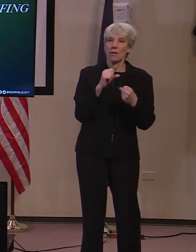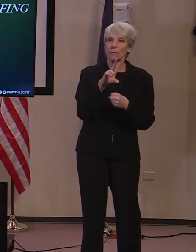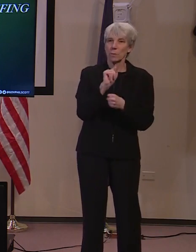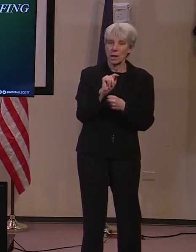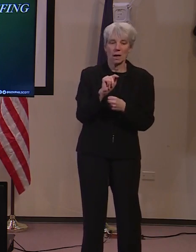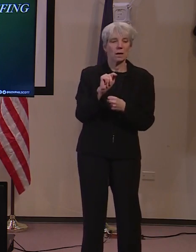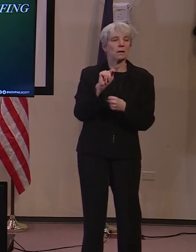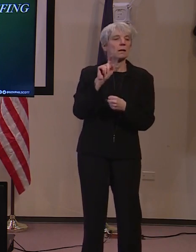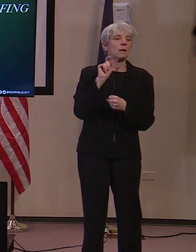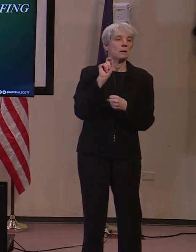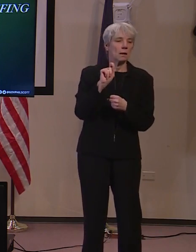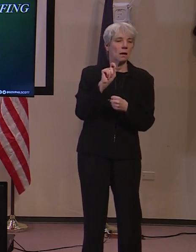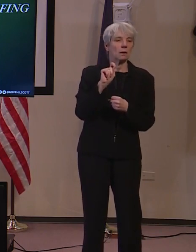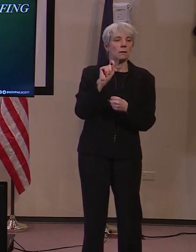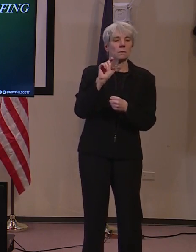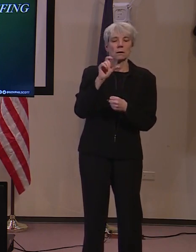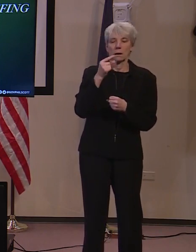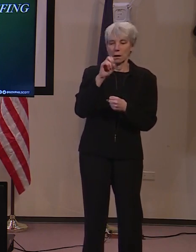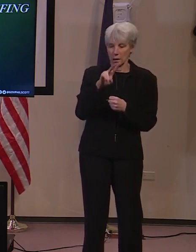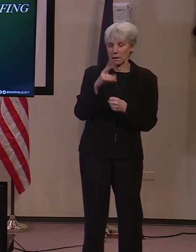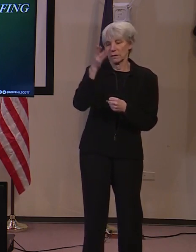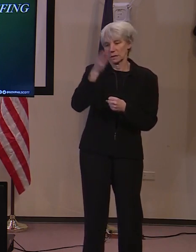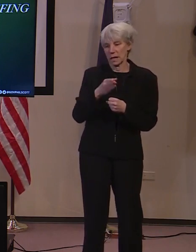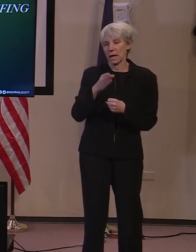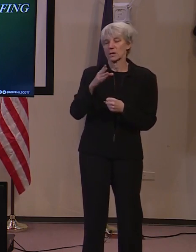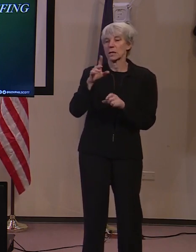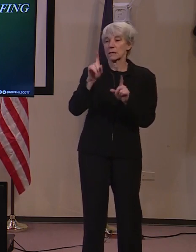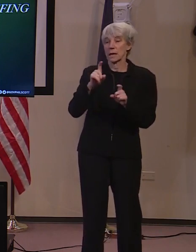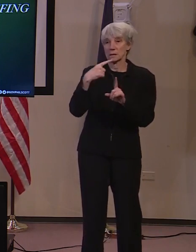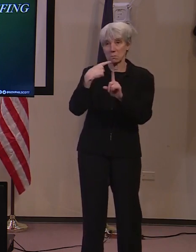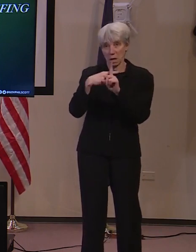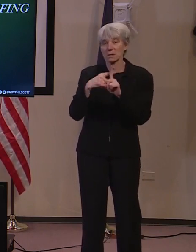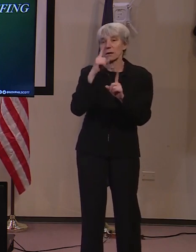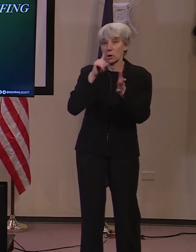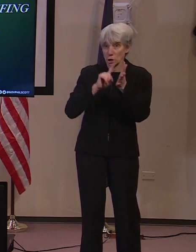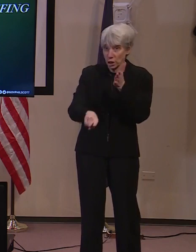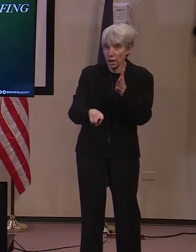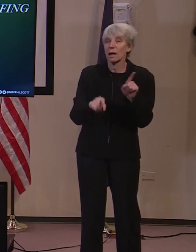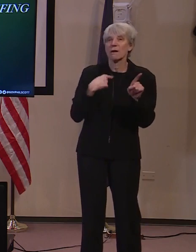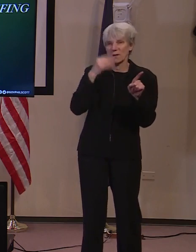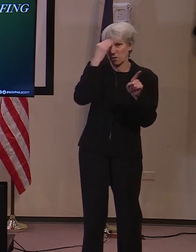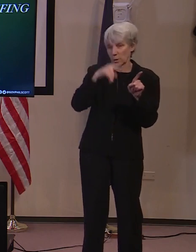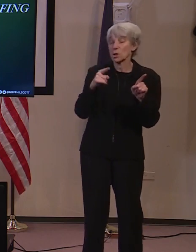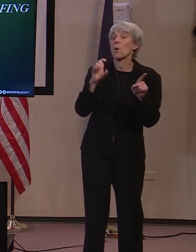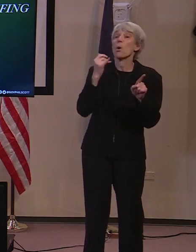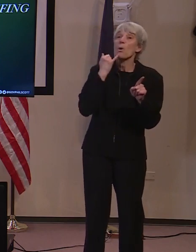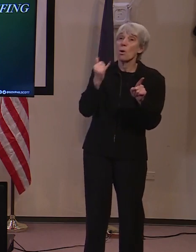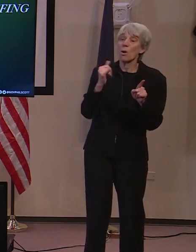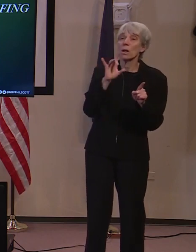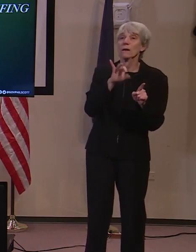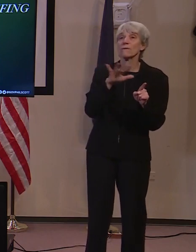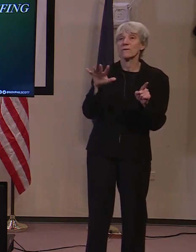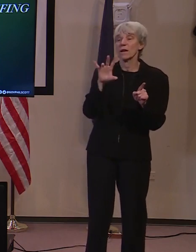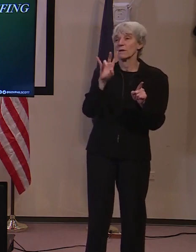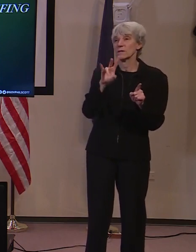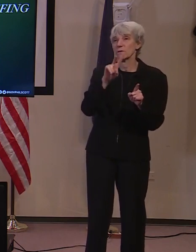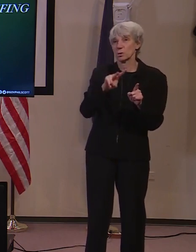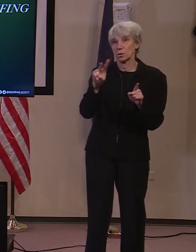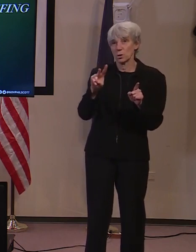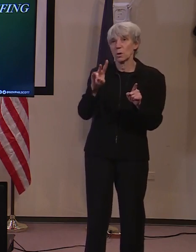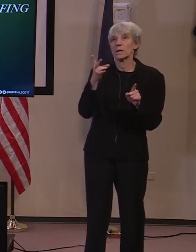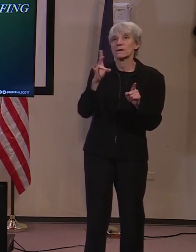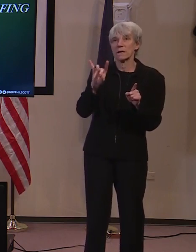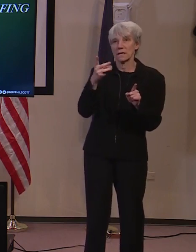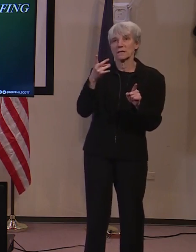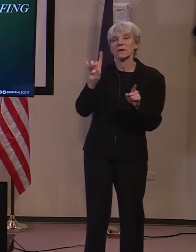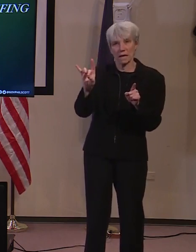Positive. You can also Like I said, call the hotline at 8557227878 As